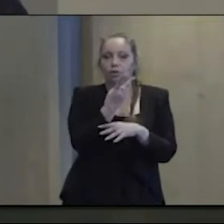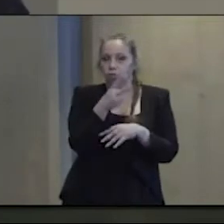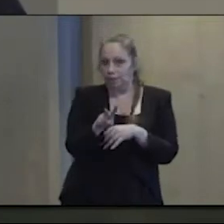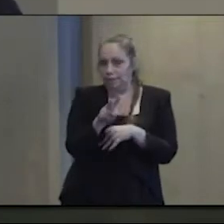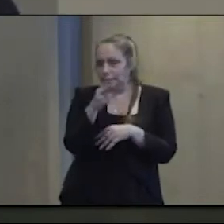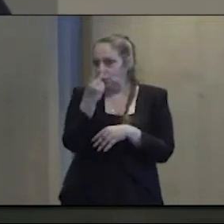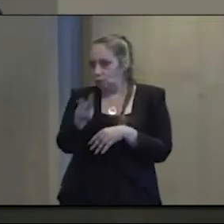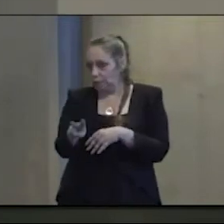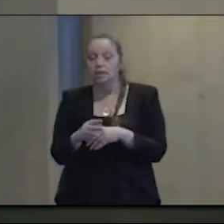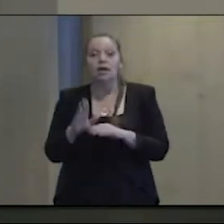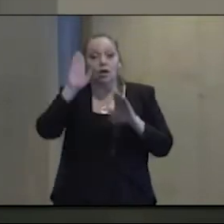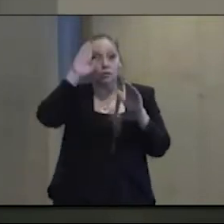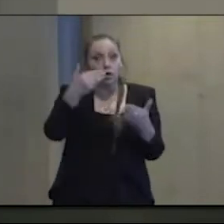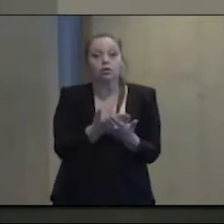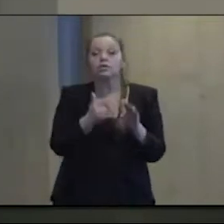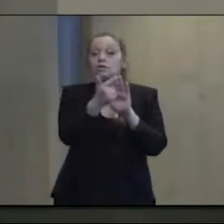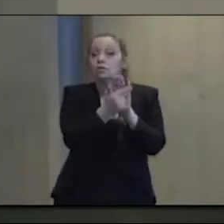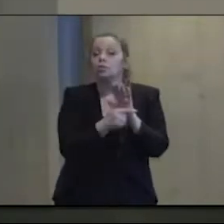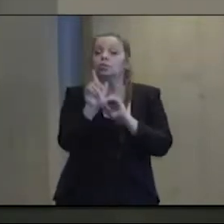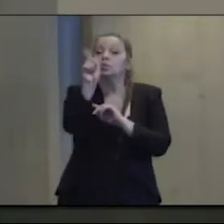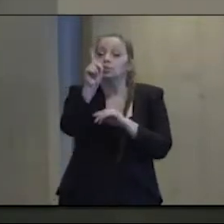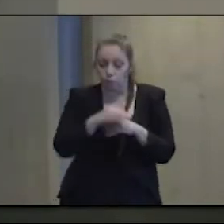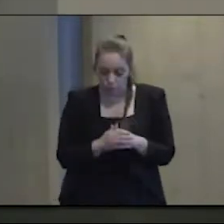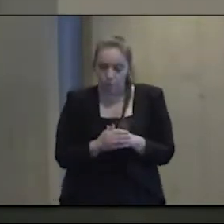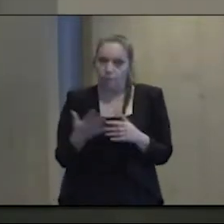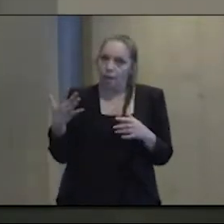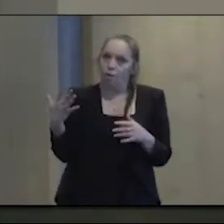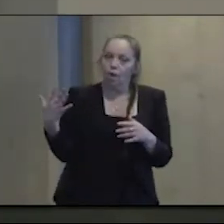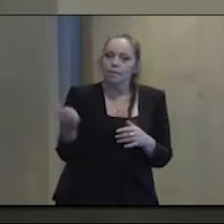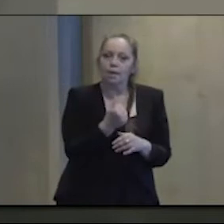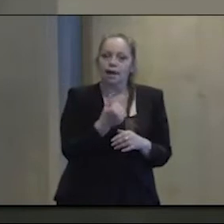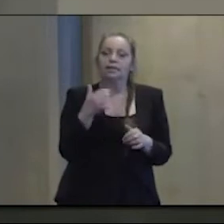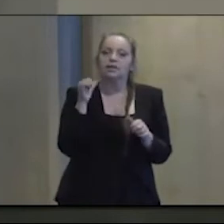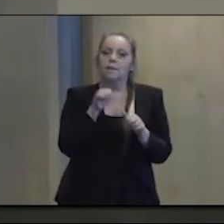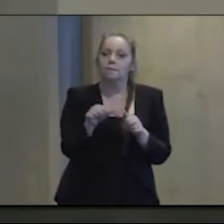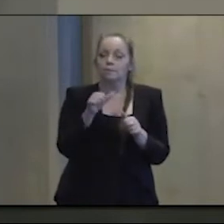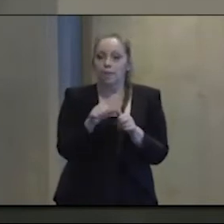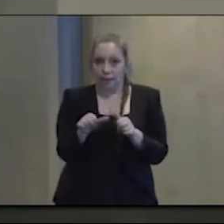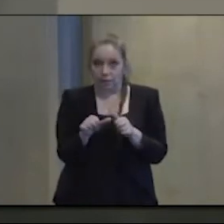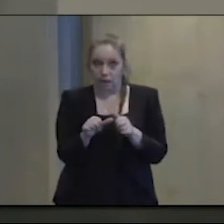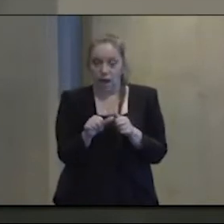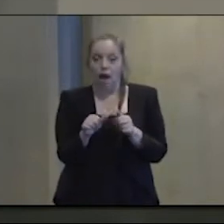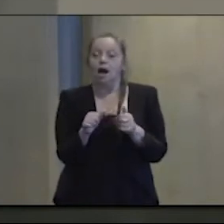and the focus on that legislation is that we a better target prevention in control measures up